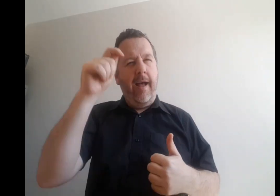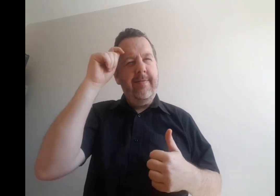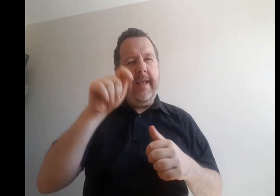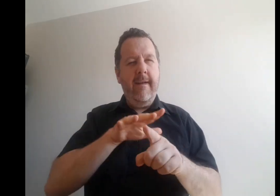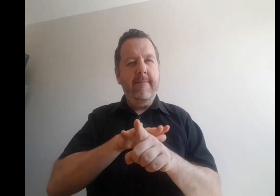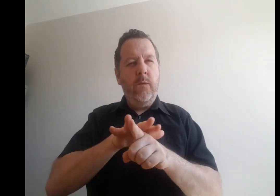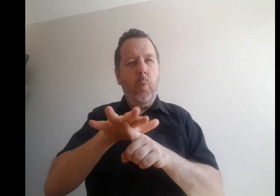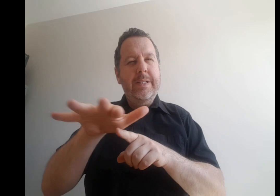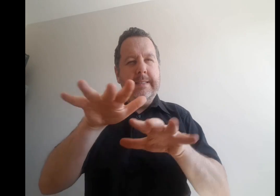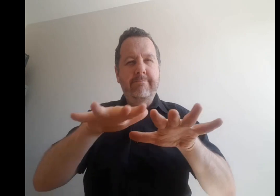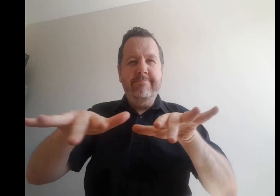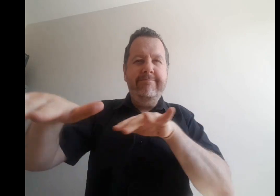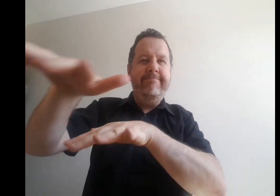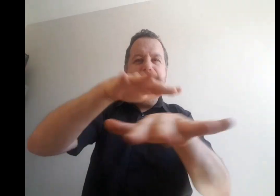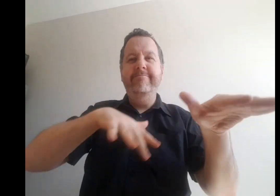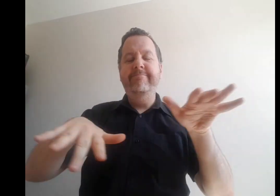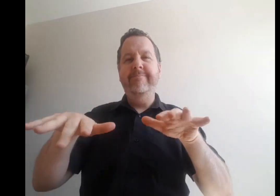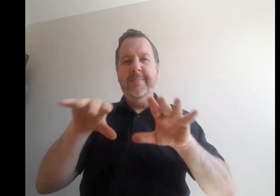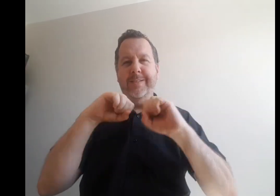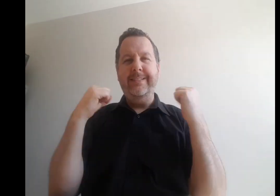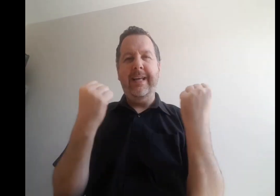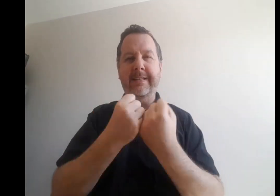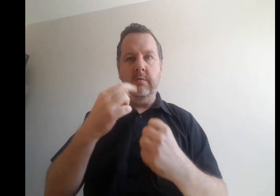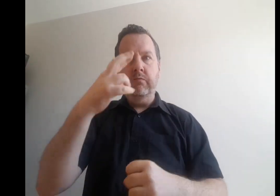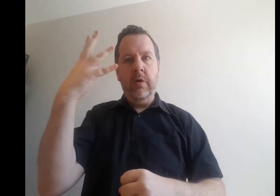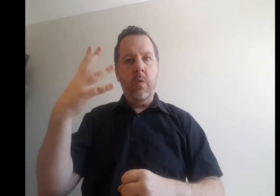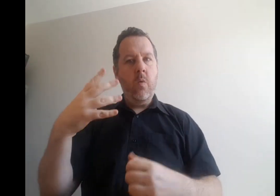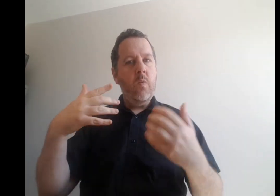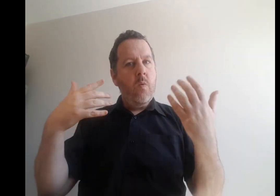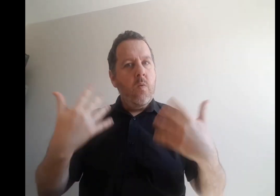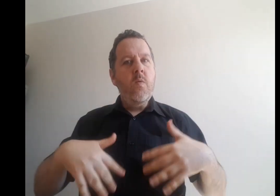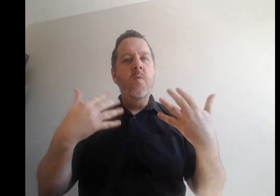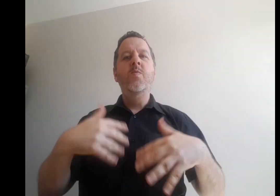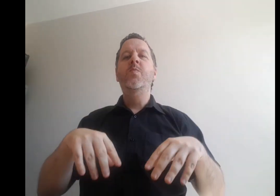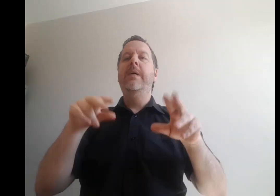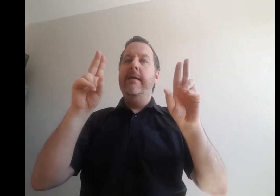towards changing public perceptions about deaf people, that they could be educated,